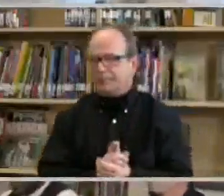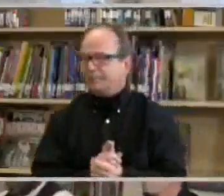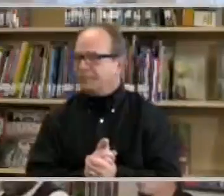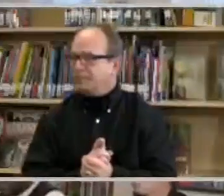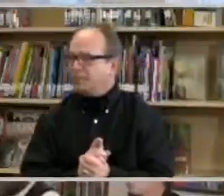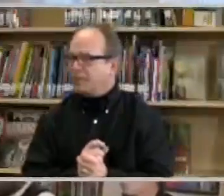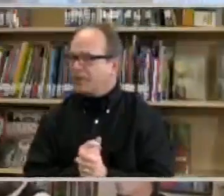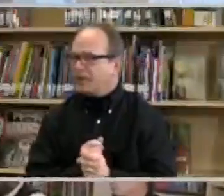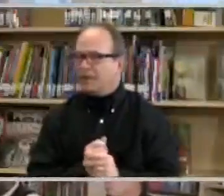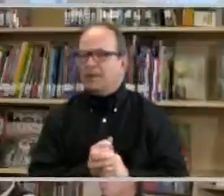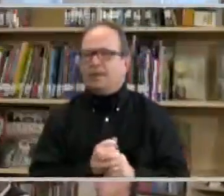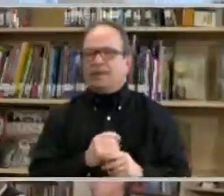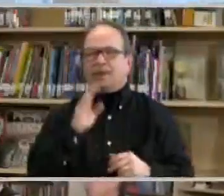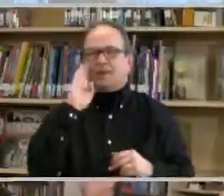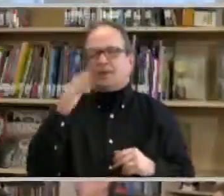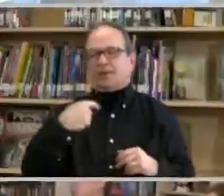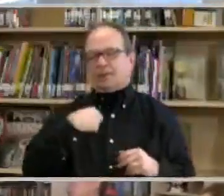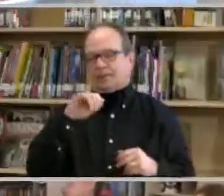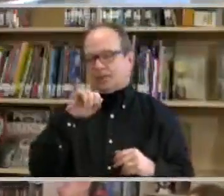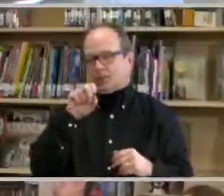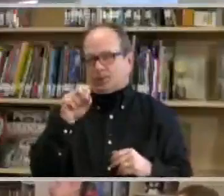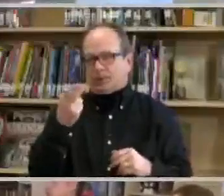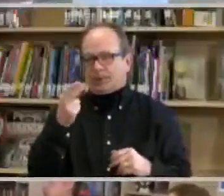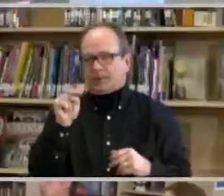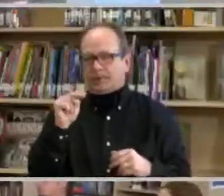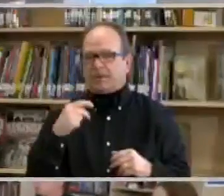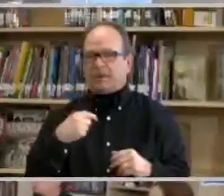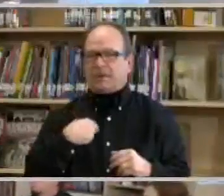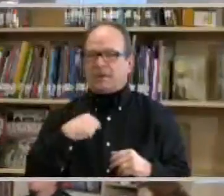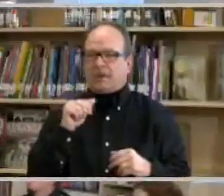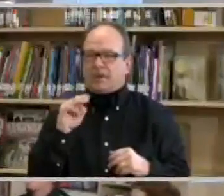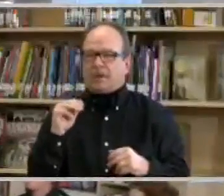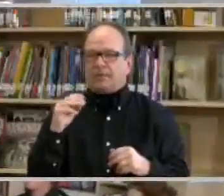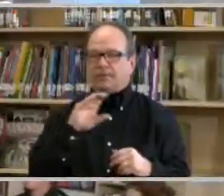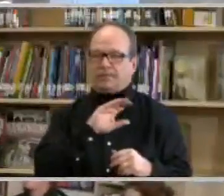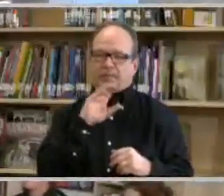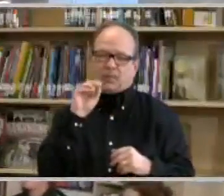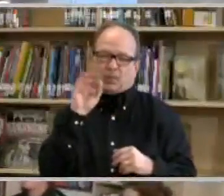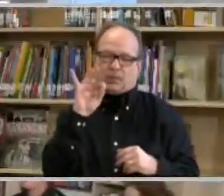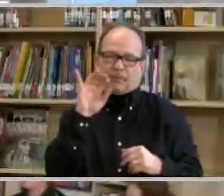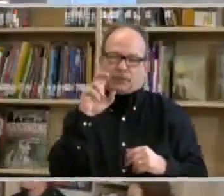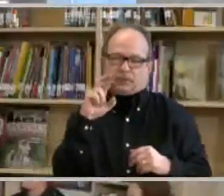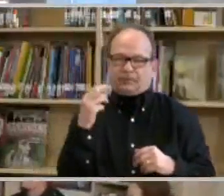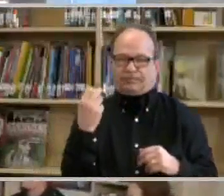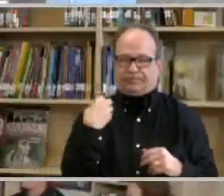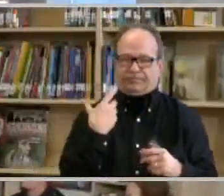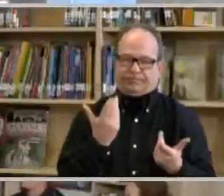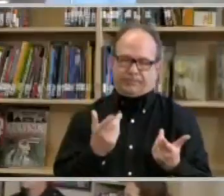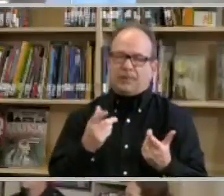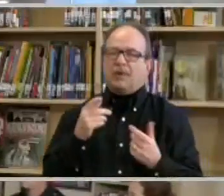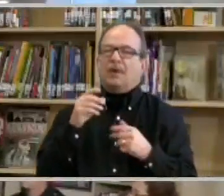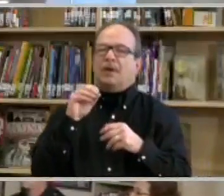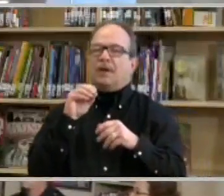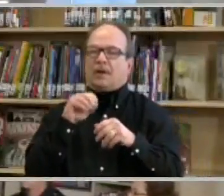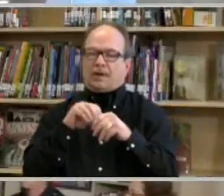HAVE -- JOHN, JUST MAKE SURE YOU HAVE A MICROPHONE NEAR YOU. HELLO, MY NAME IS JOHN TEMPHEY.